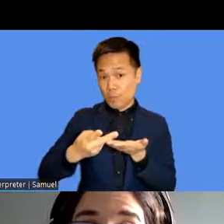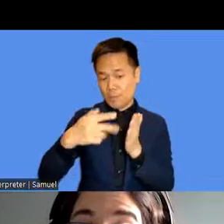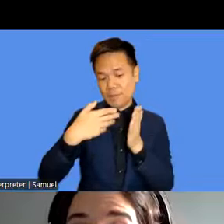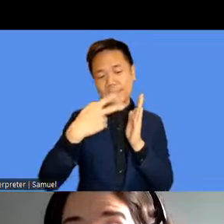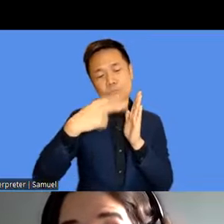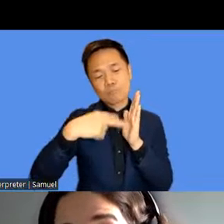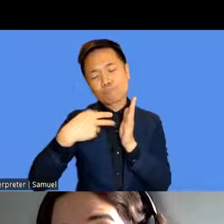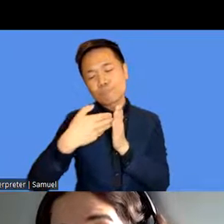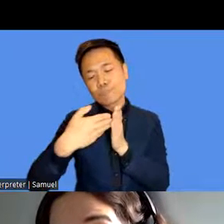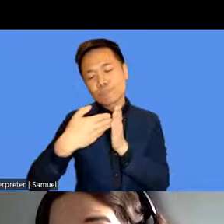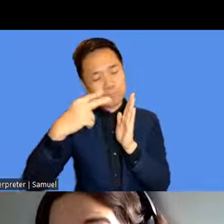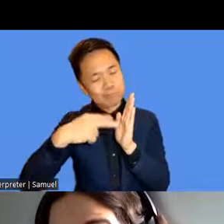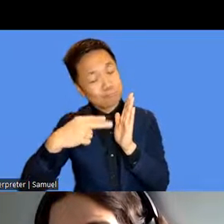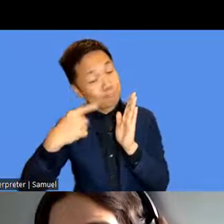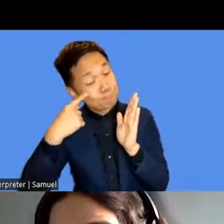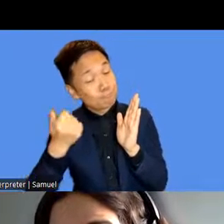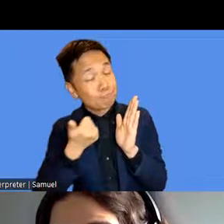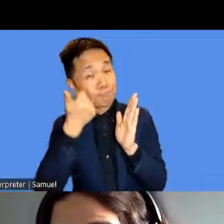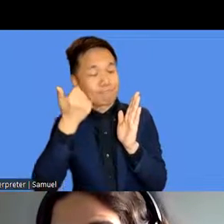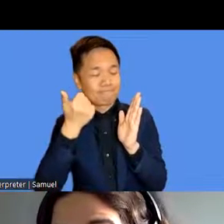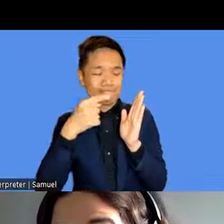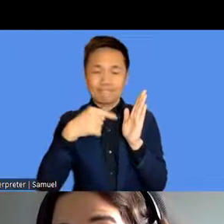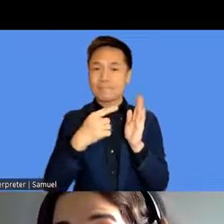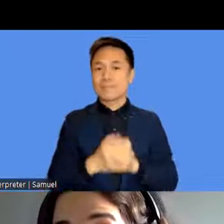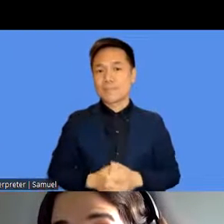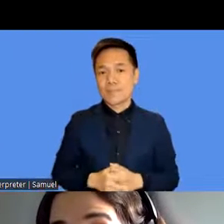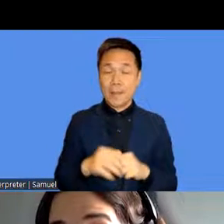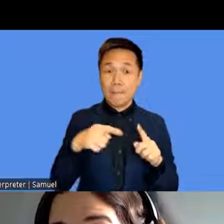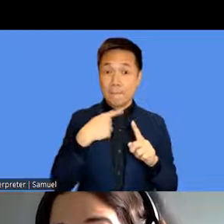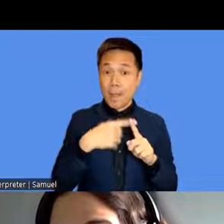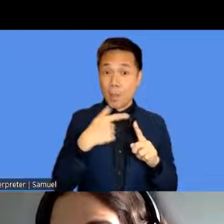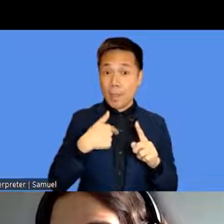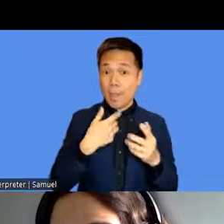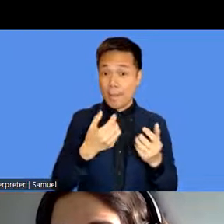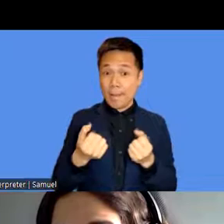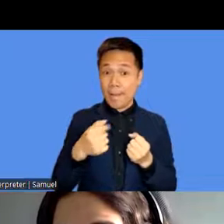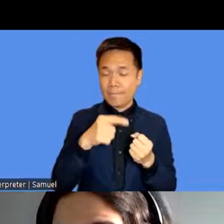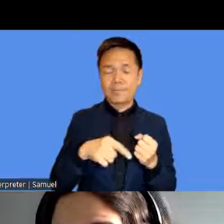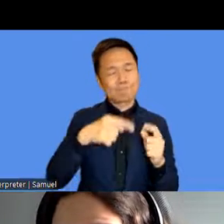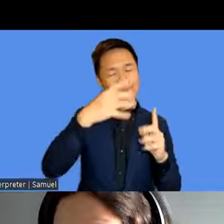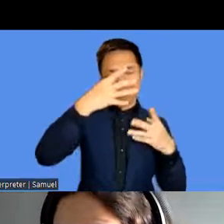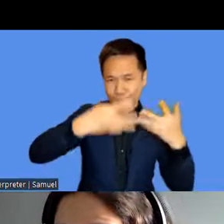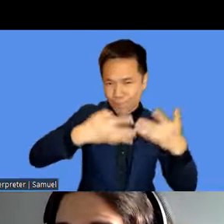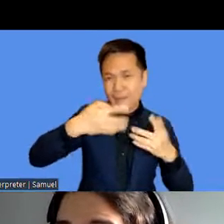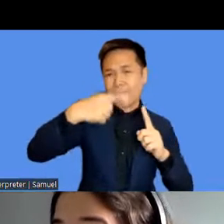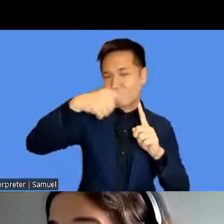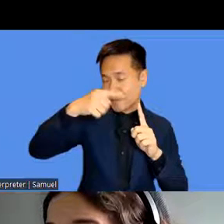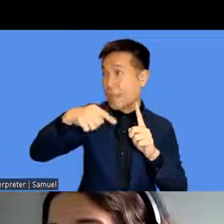A database of disability data resources with national statistical office information on